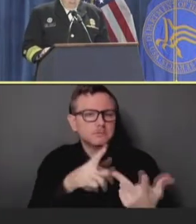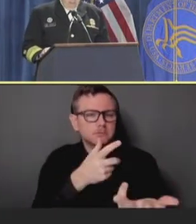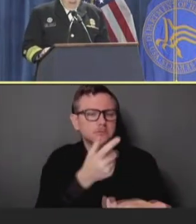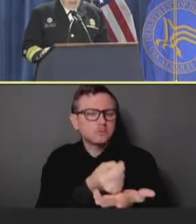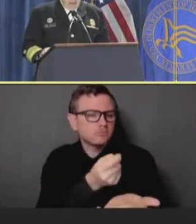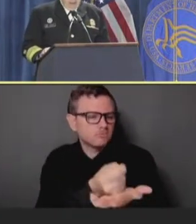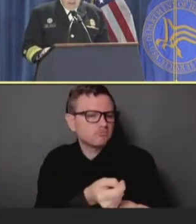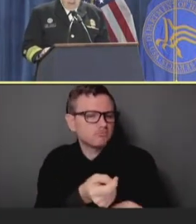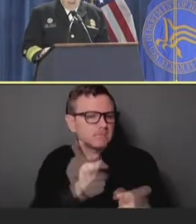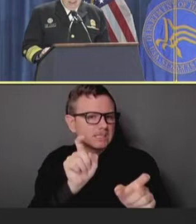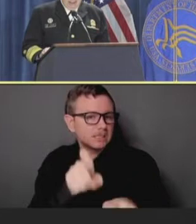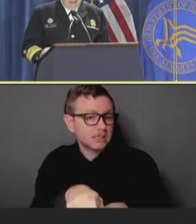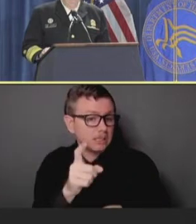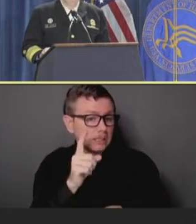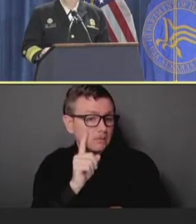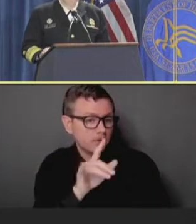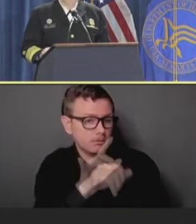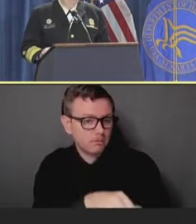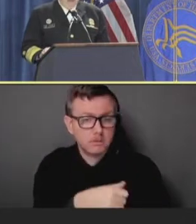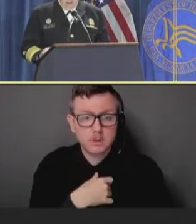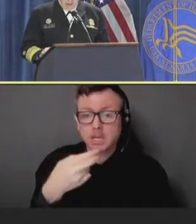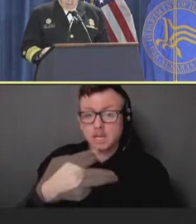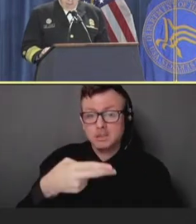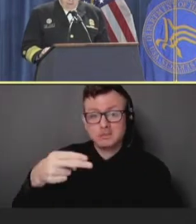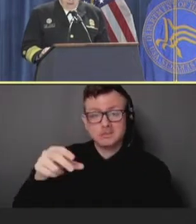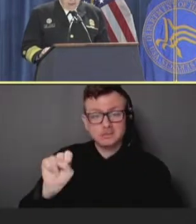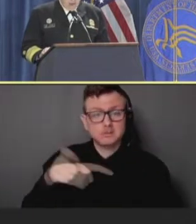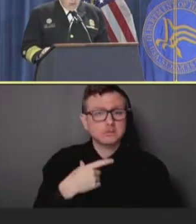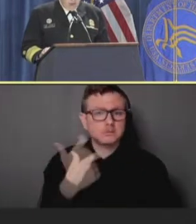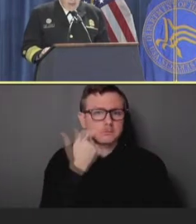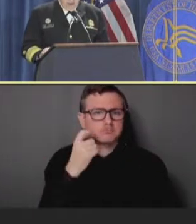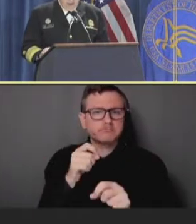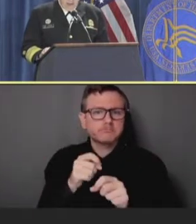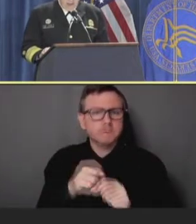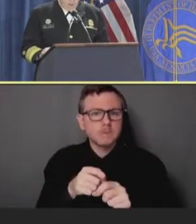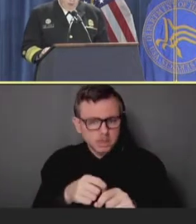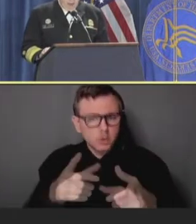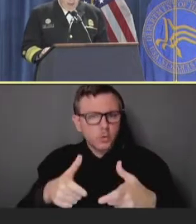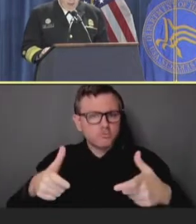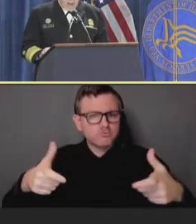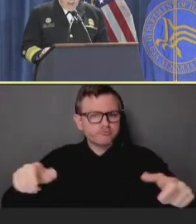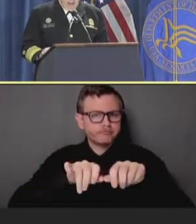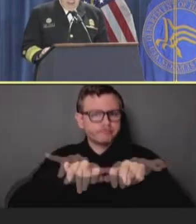HHS has significantly expanded the number of vaccination locations nationwide, aiding